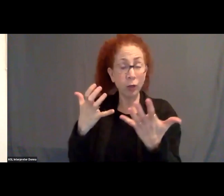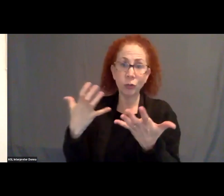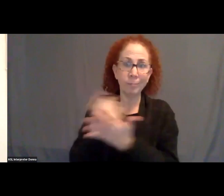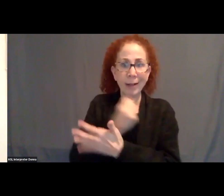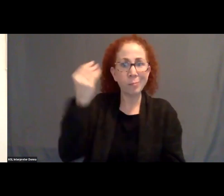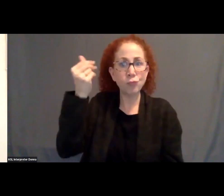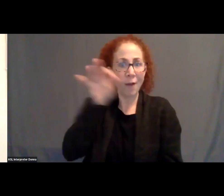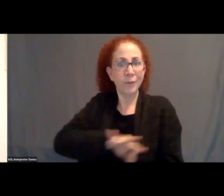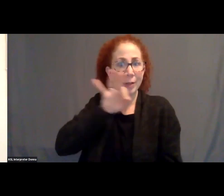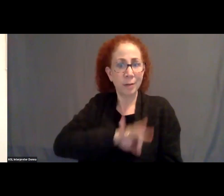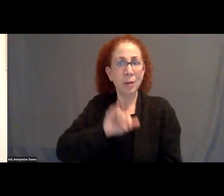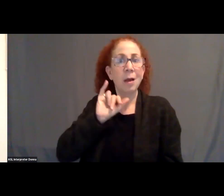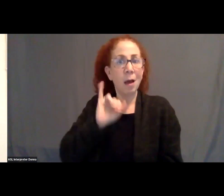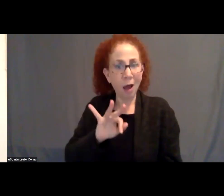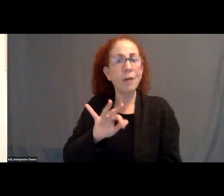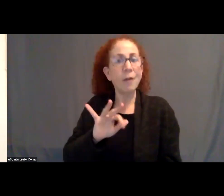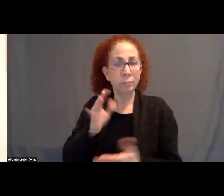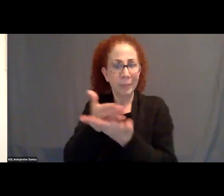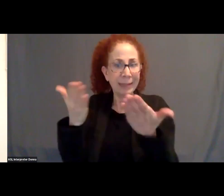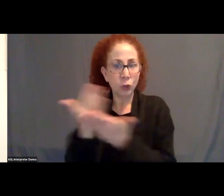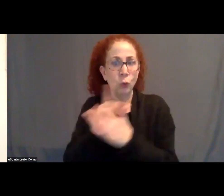of extractive economies found ways